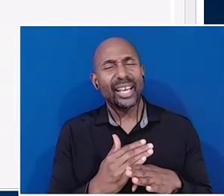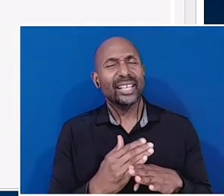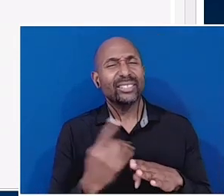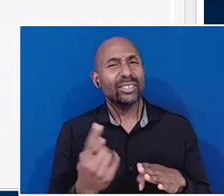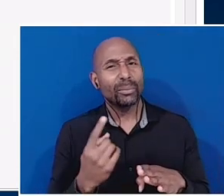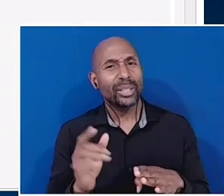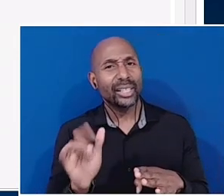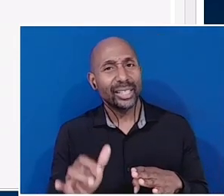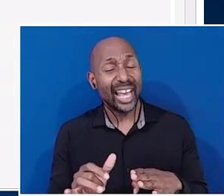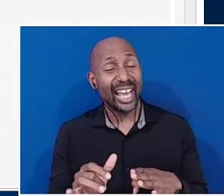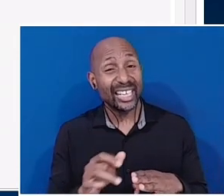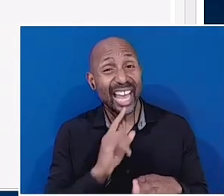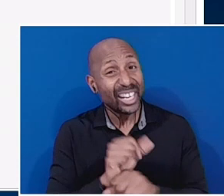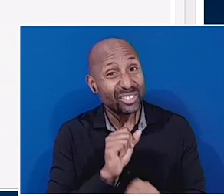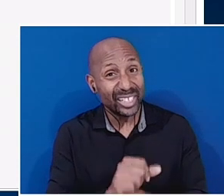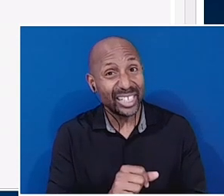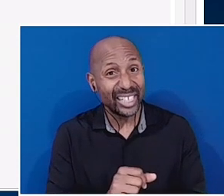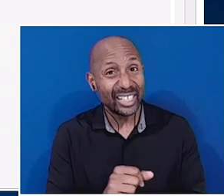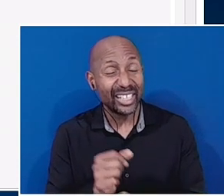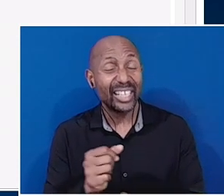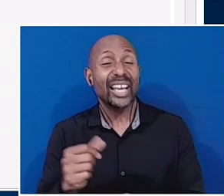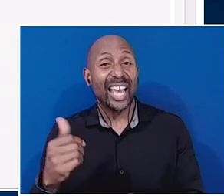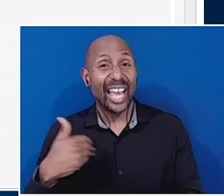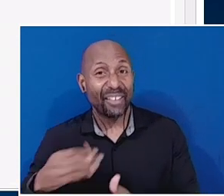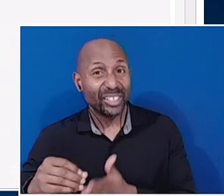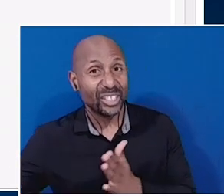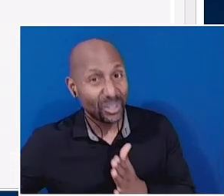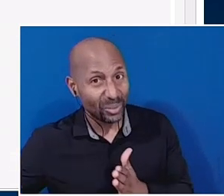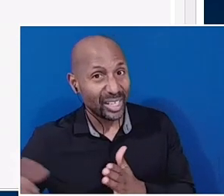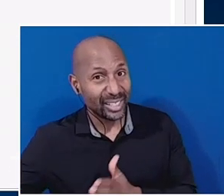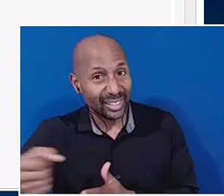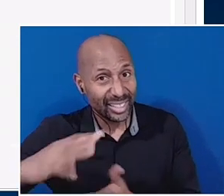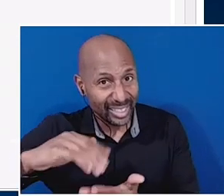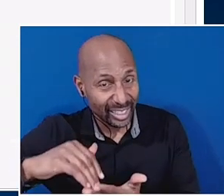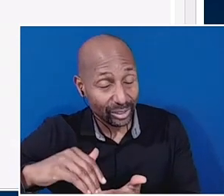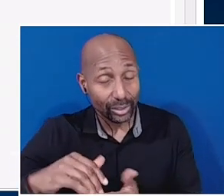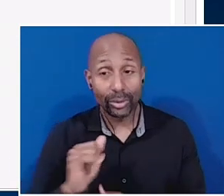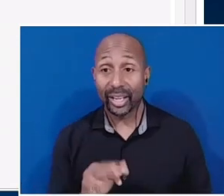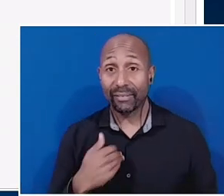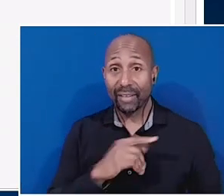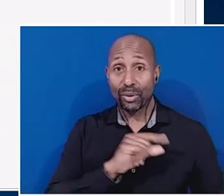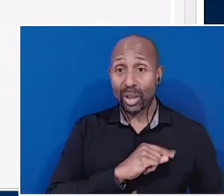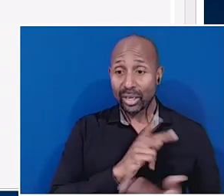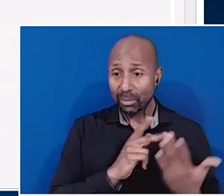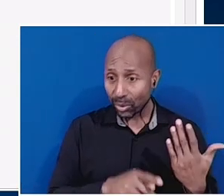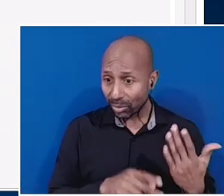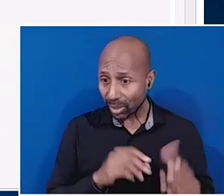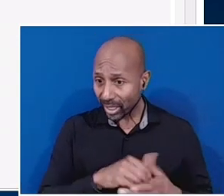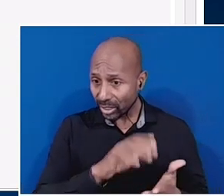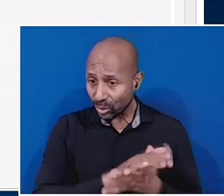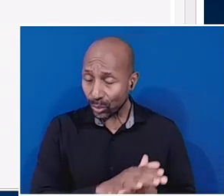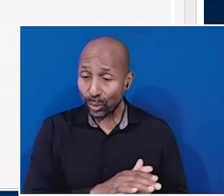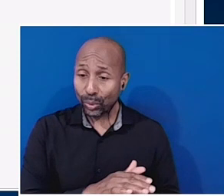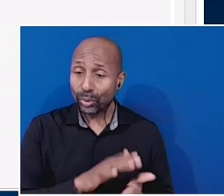When there is a quality program in a school that cannot sustain the entire institution, sometimes the program, the